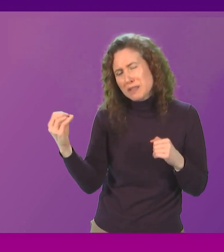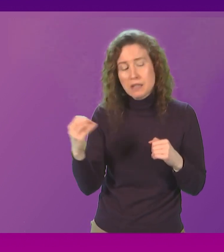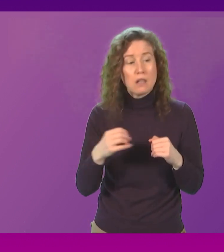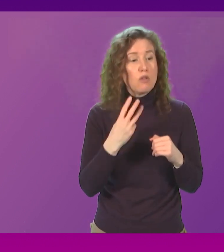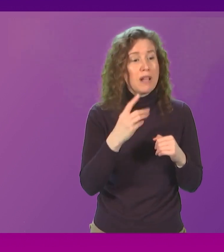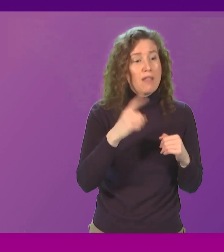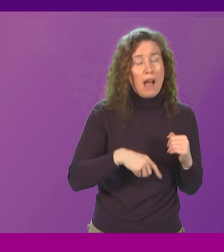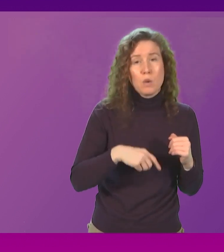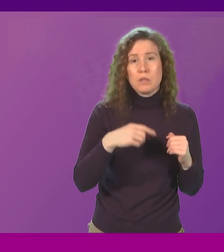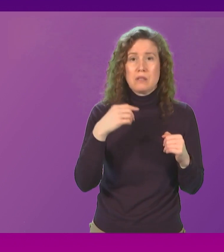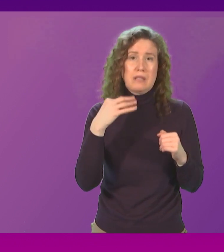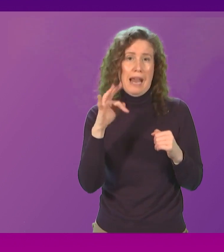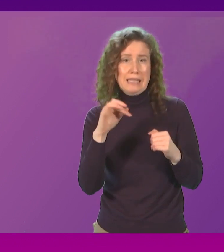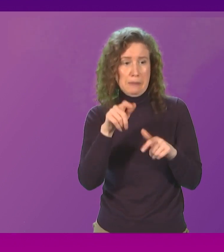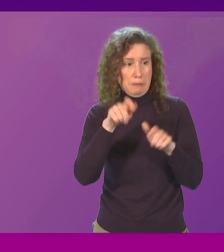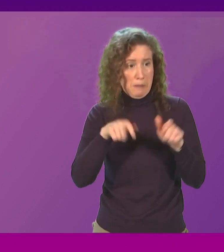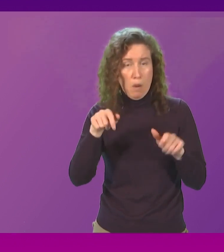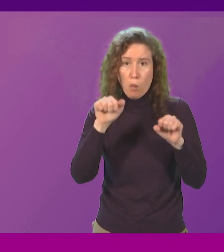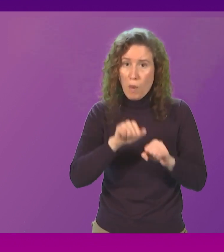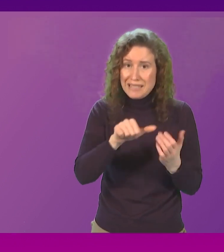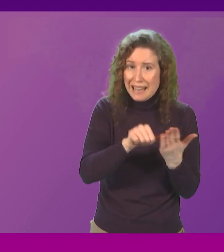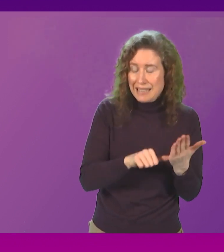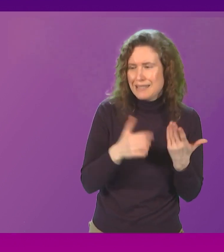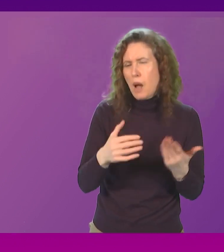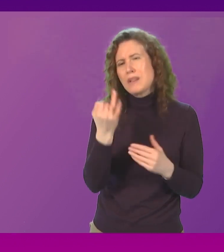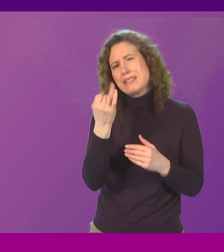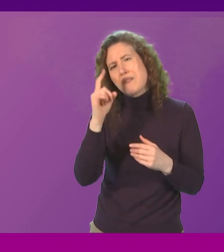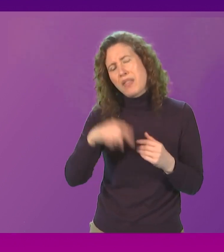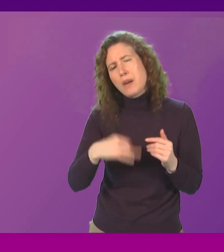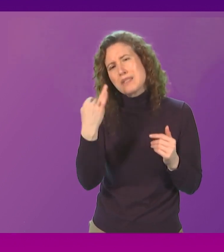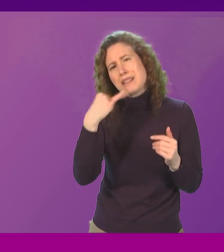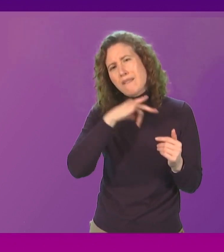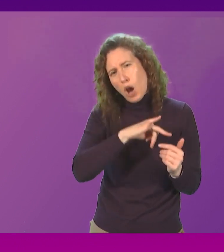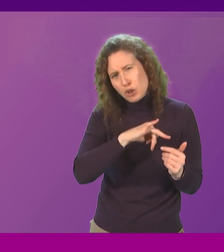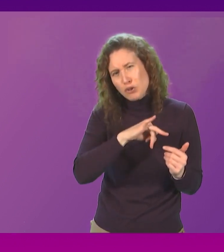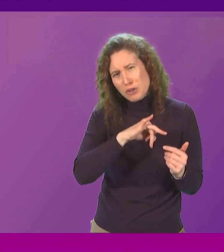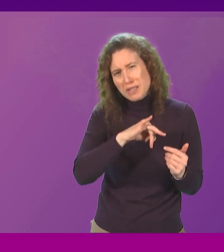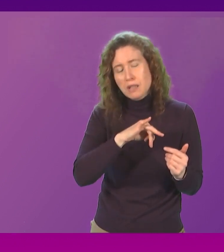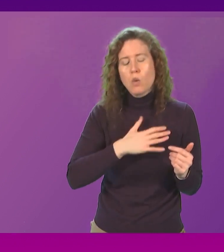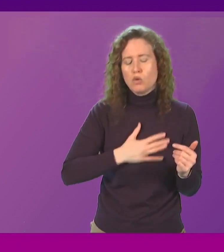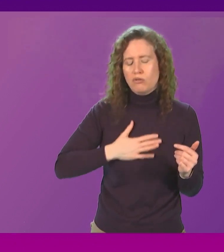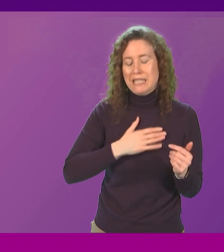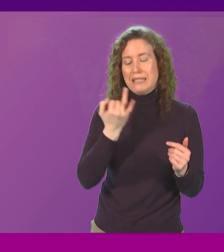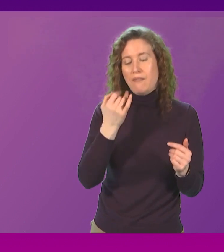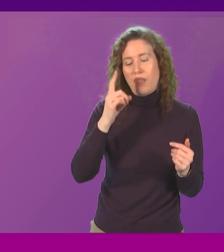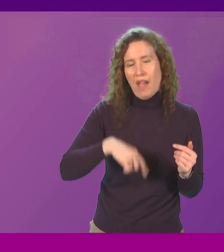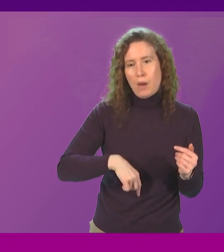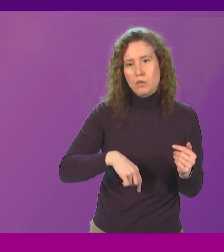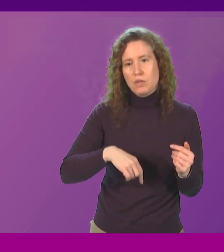Previously, 318,000 people were on waiting lists; now the figure is over 772,000.